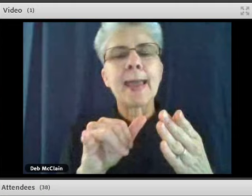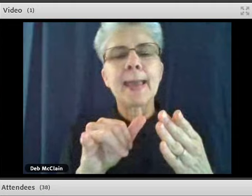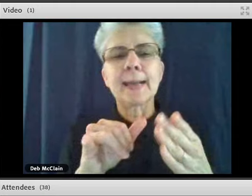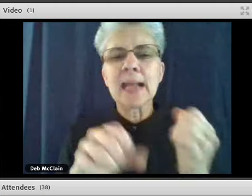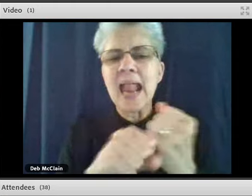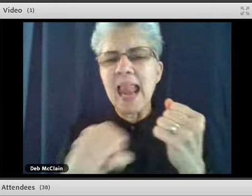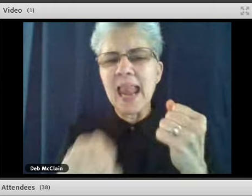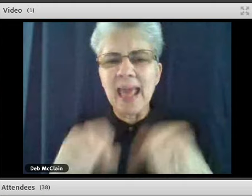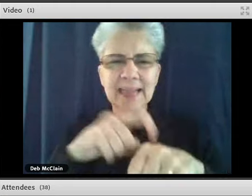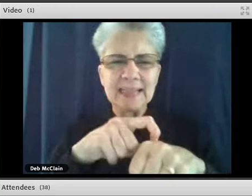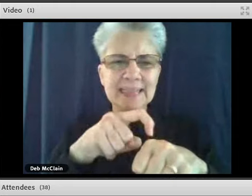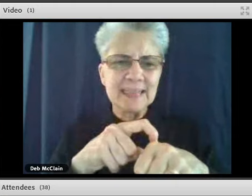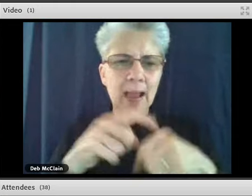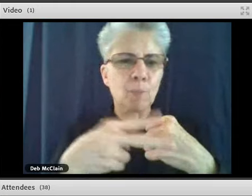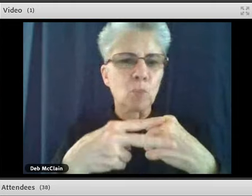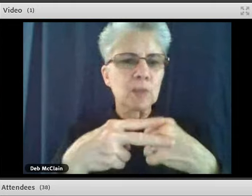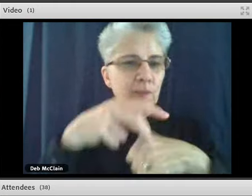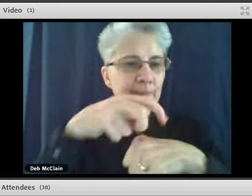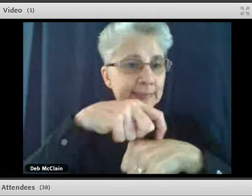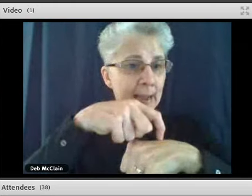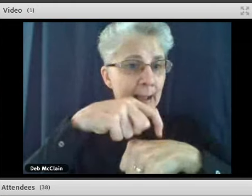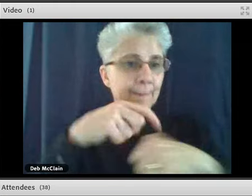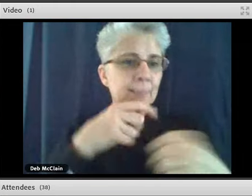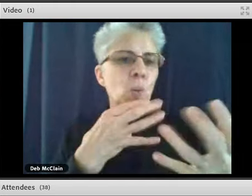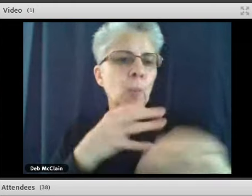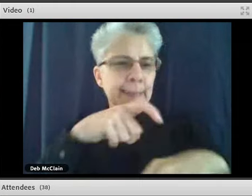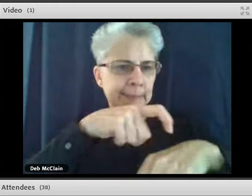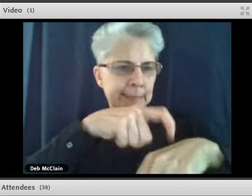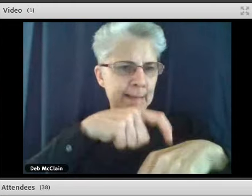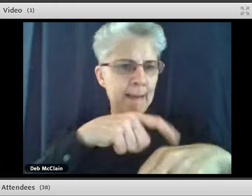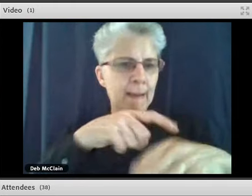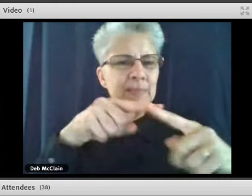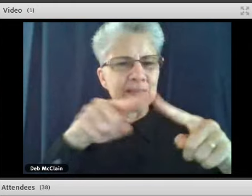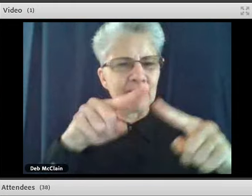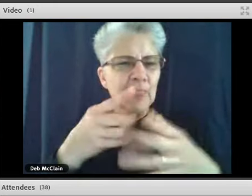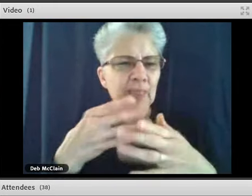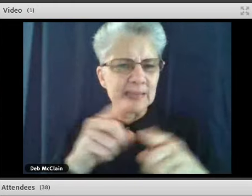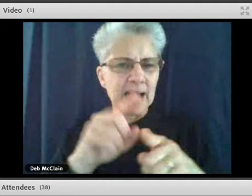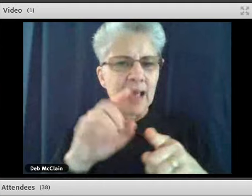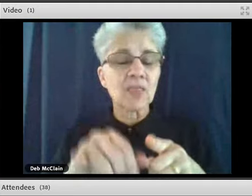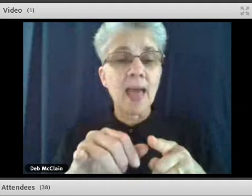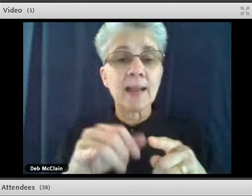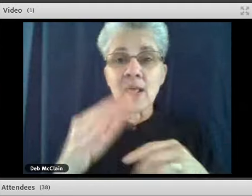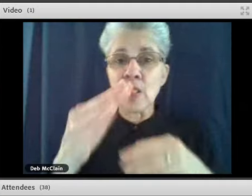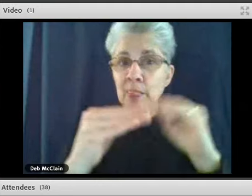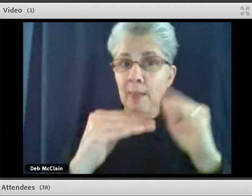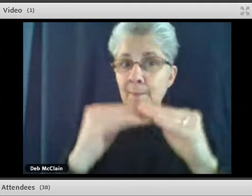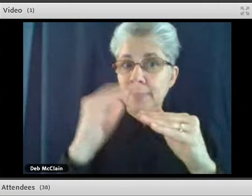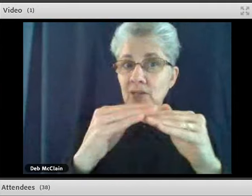late fines, reserved periods, different things like that. Also, the facilities are under the --